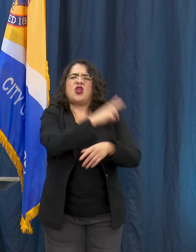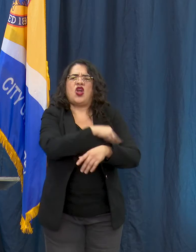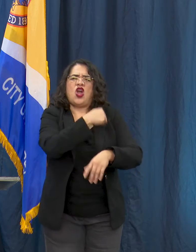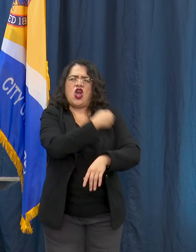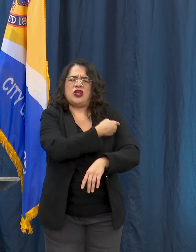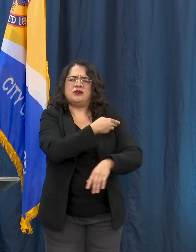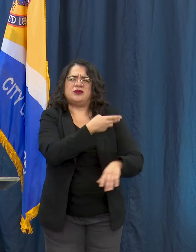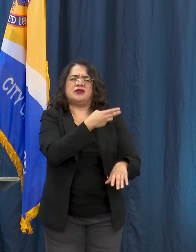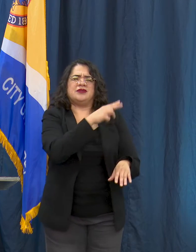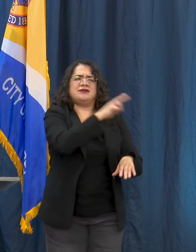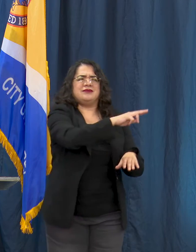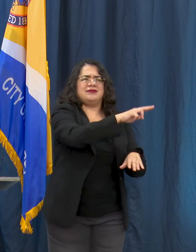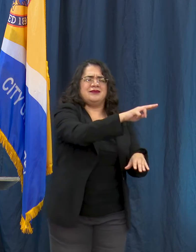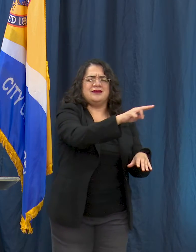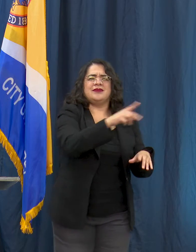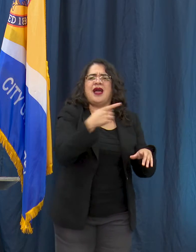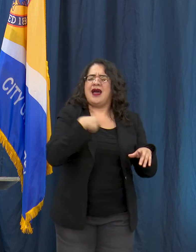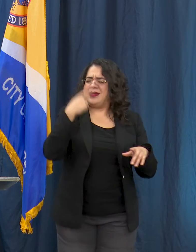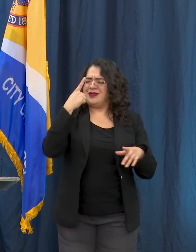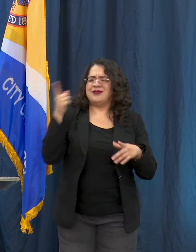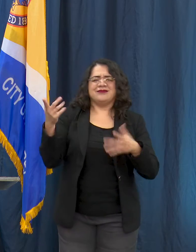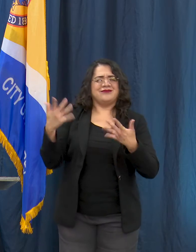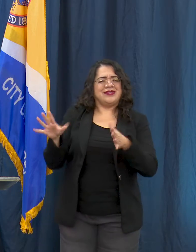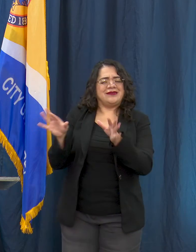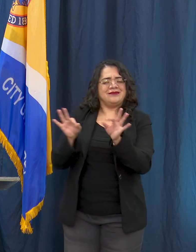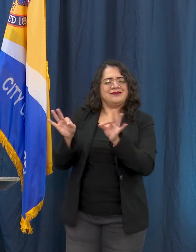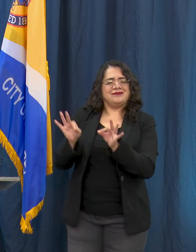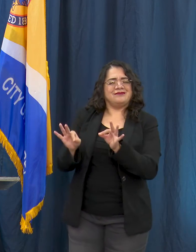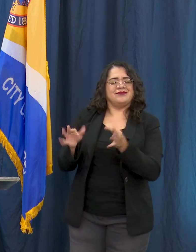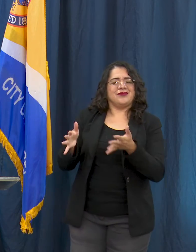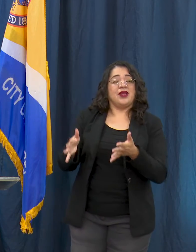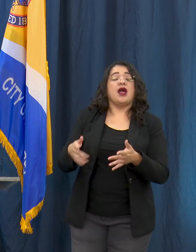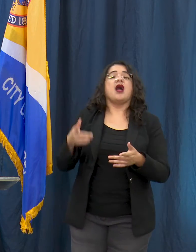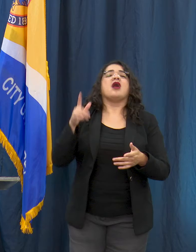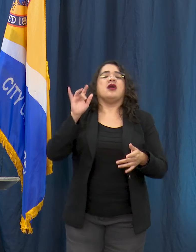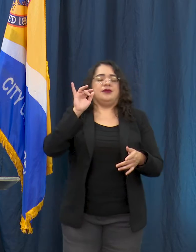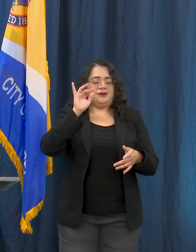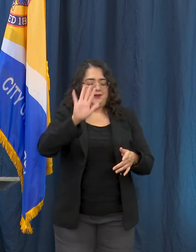think you addressed that. On the reopening side,